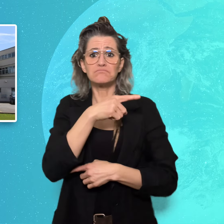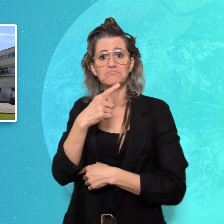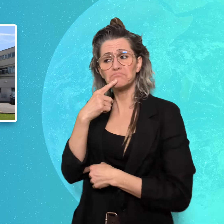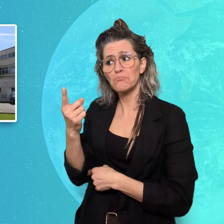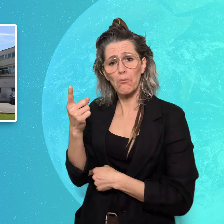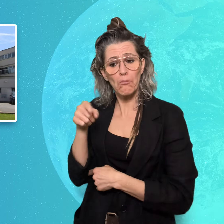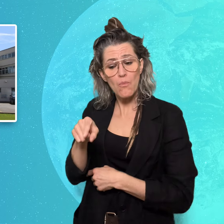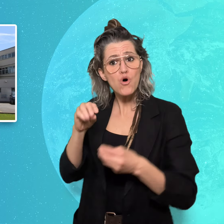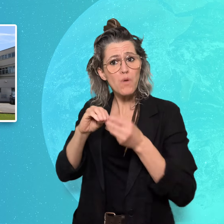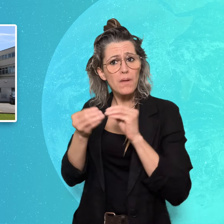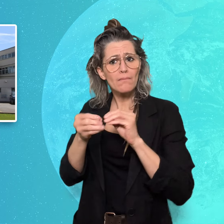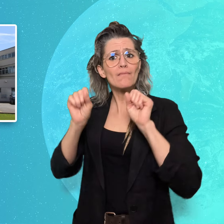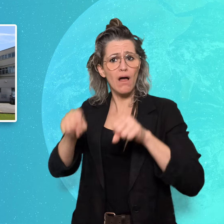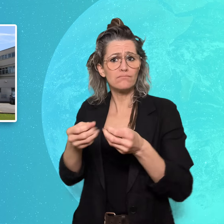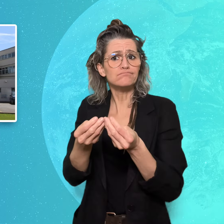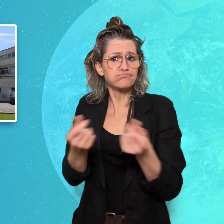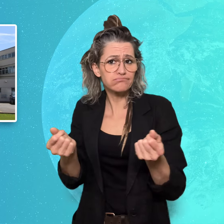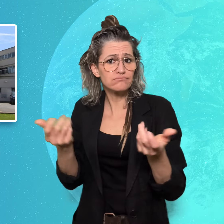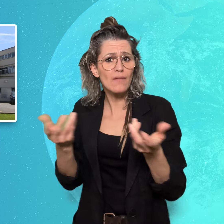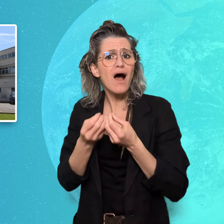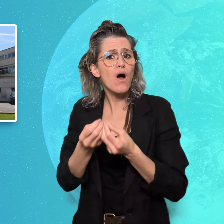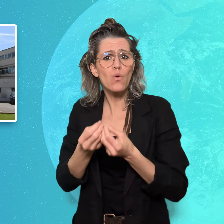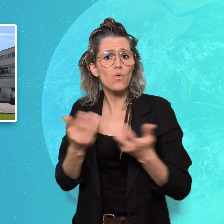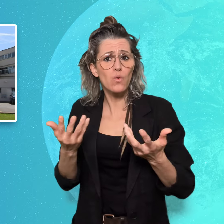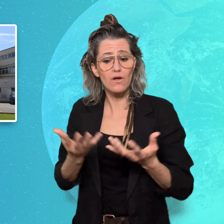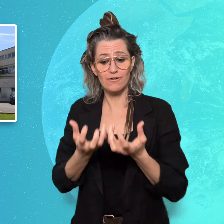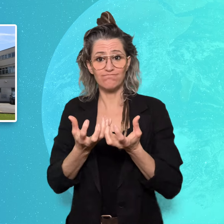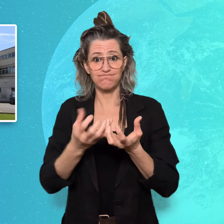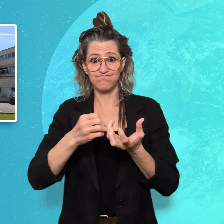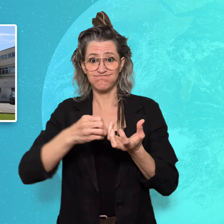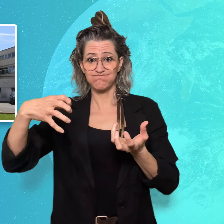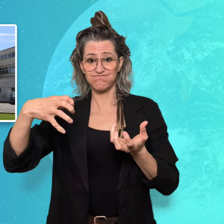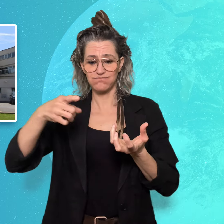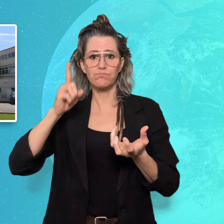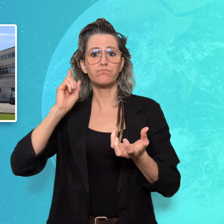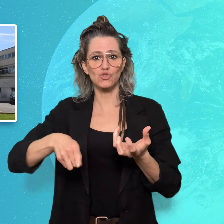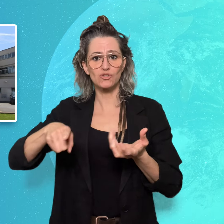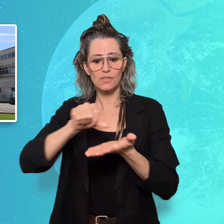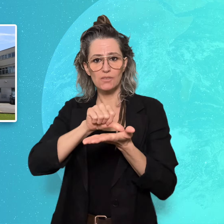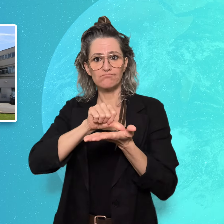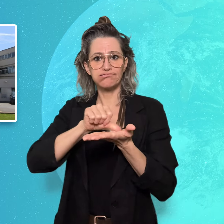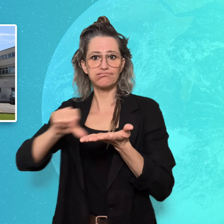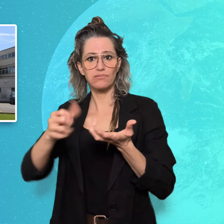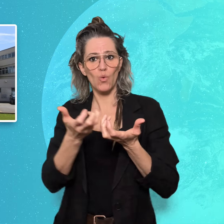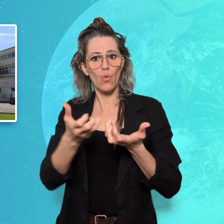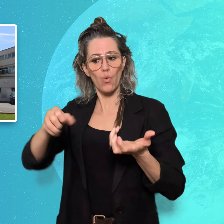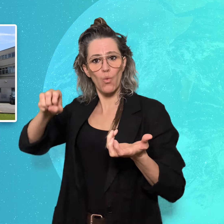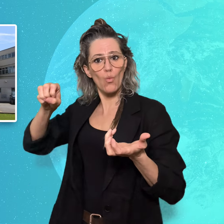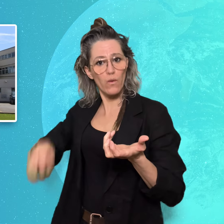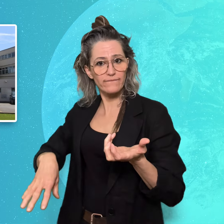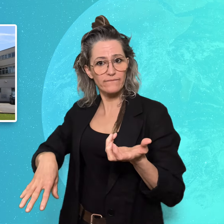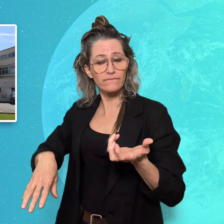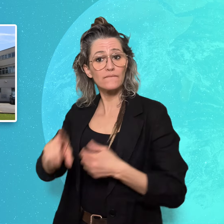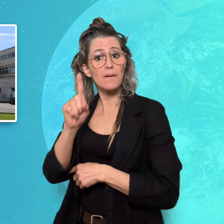could be a solution to his discomfort. However, the information